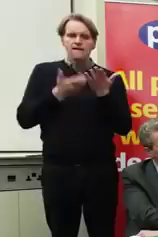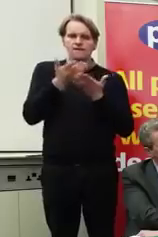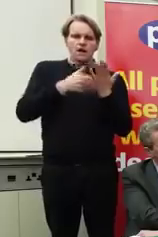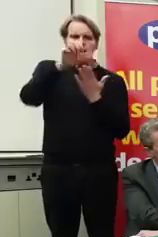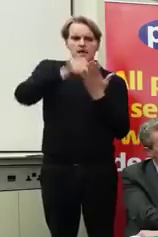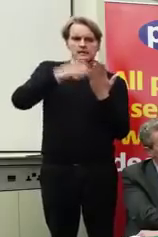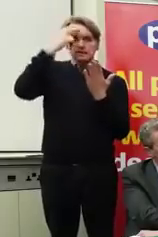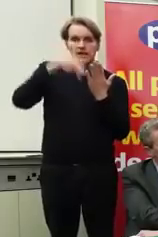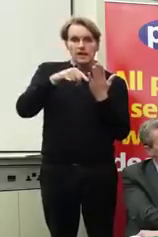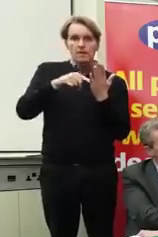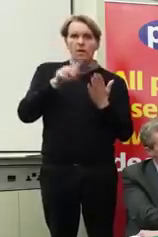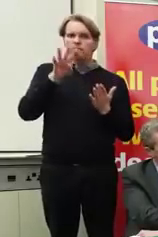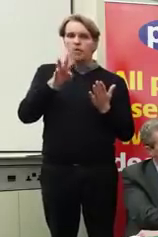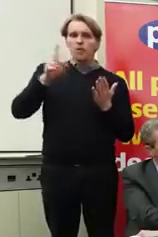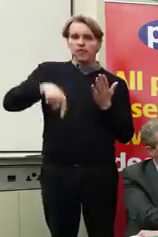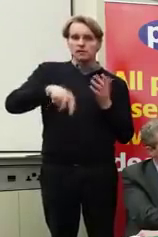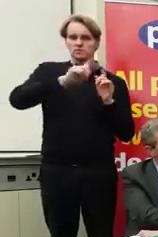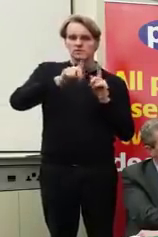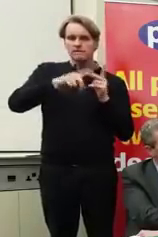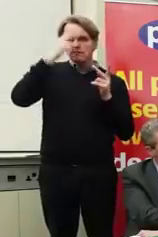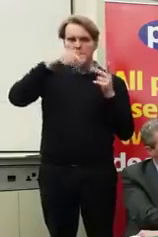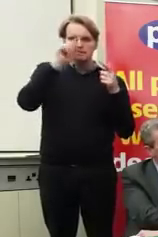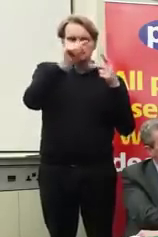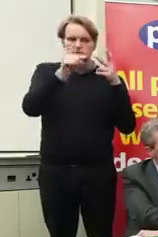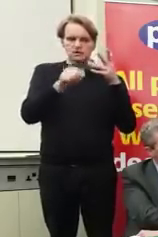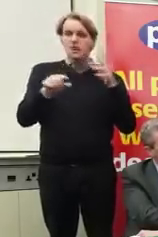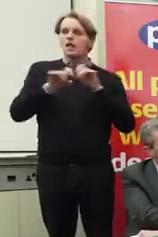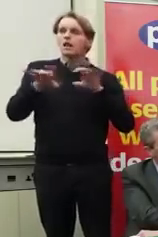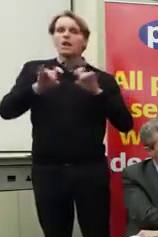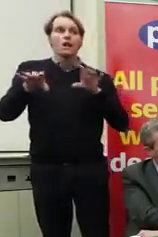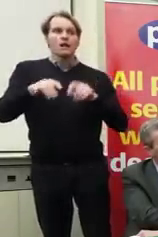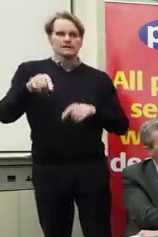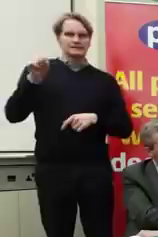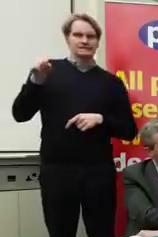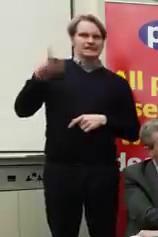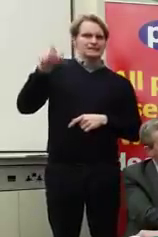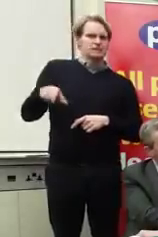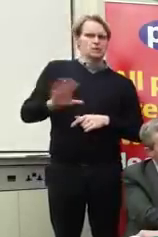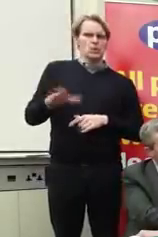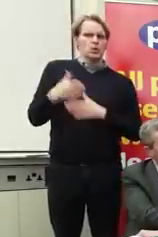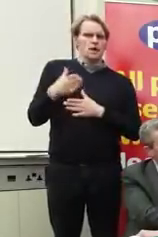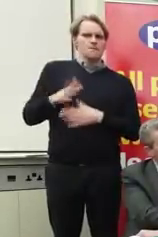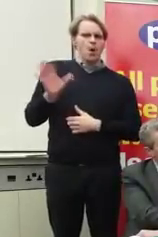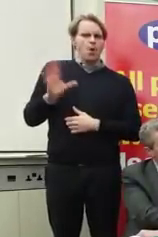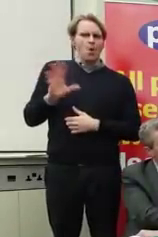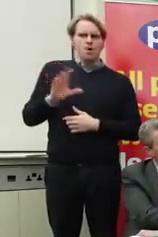4,000 names of workers that they would then circulate round other companies to say these are the people you shouldn't employ because they've got